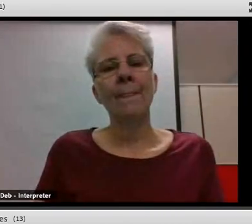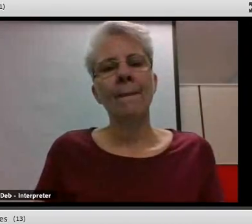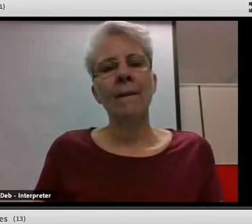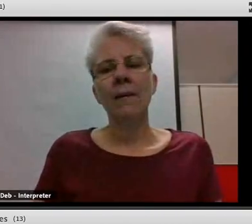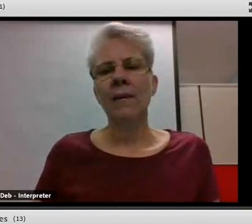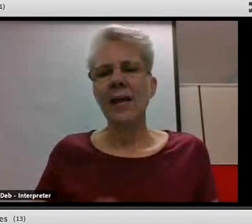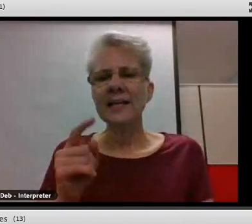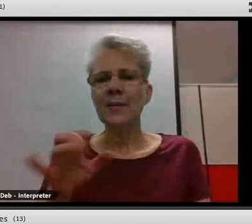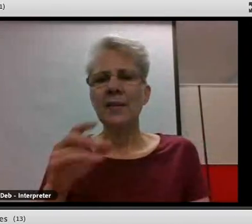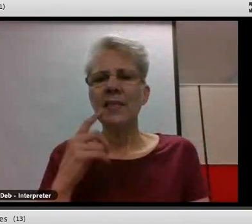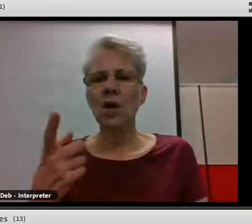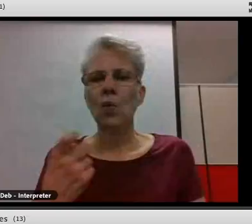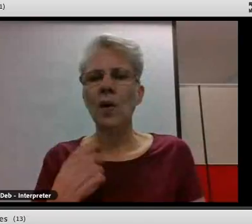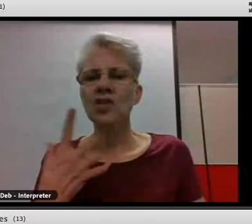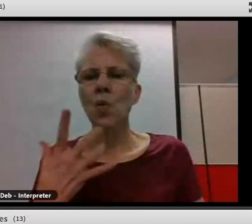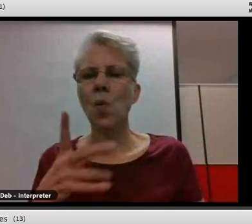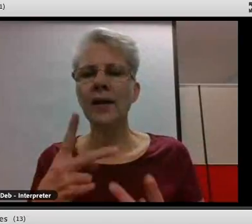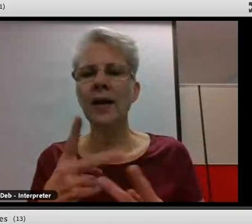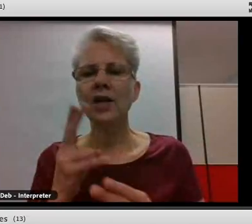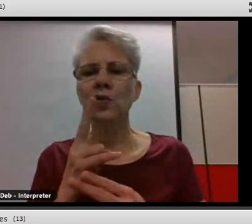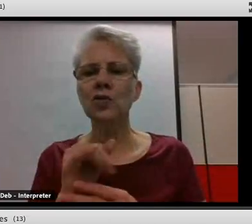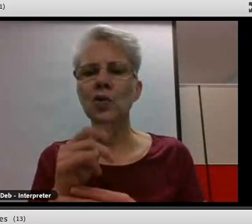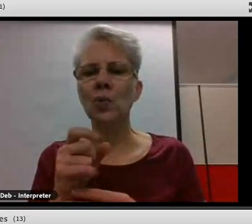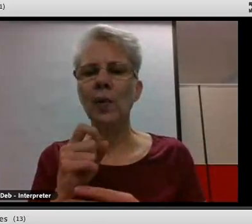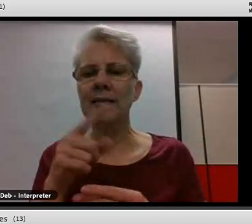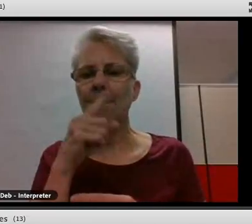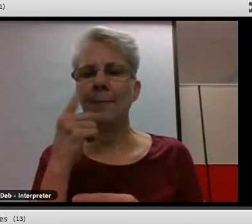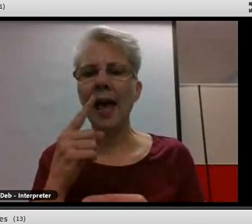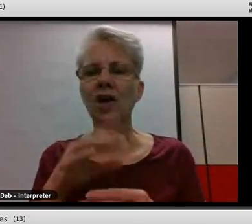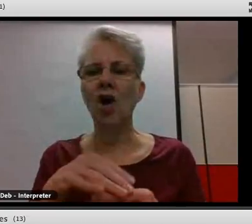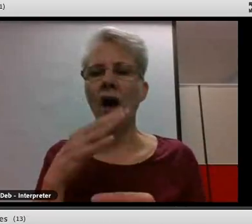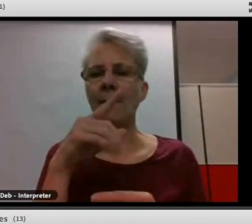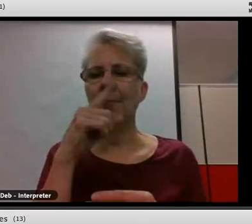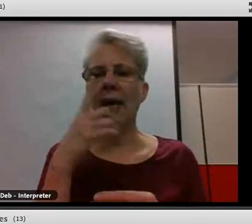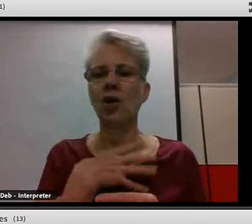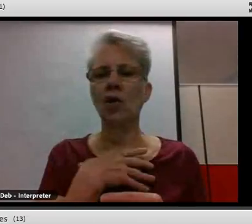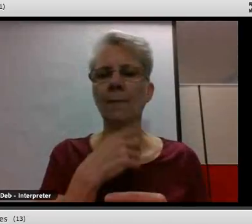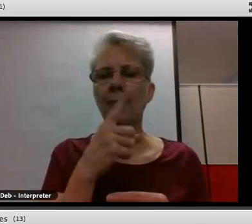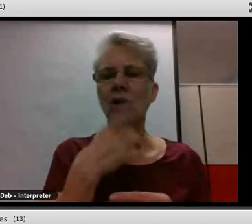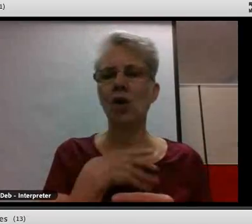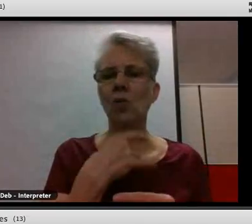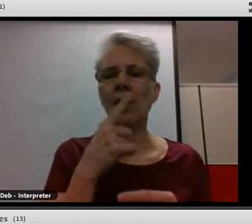this is put out by the University of New Hampshire,